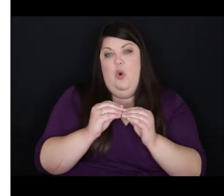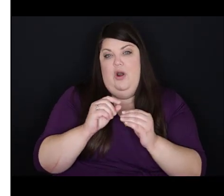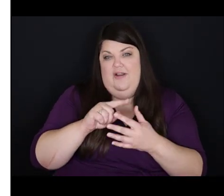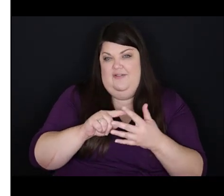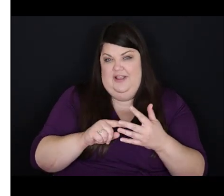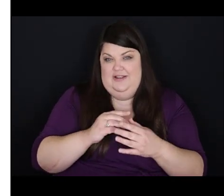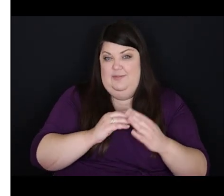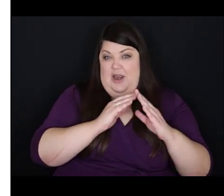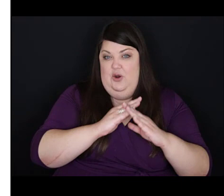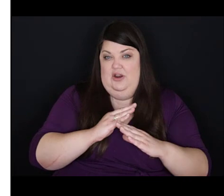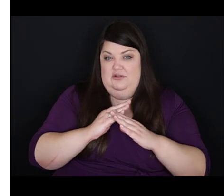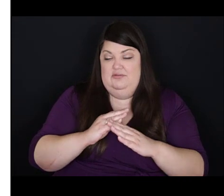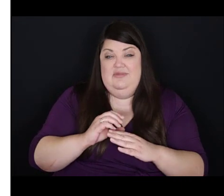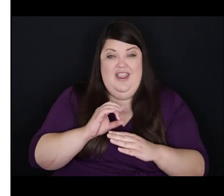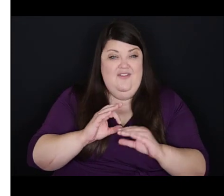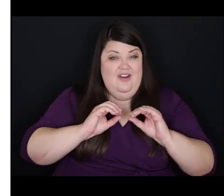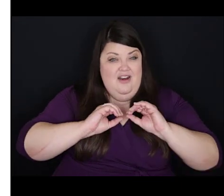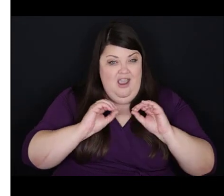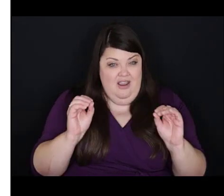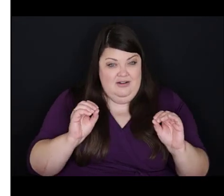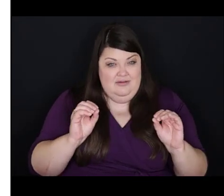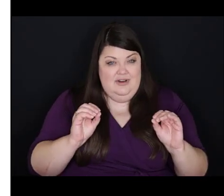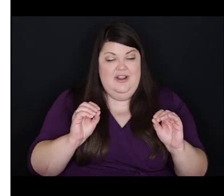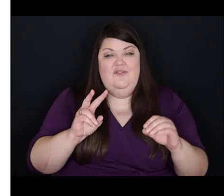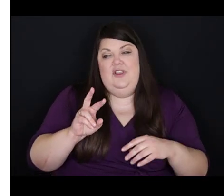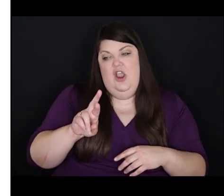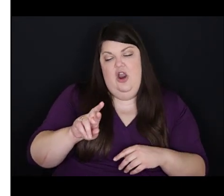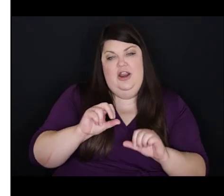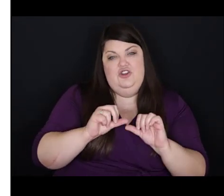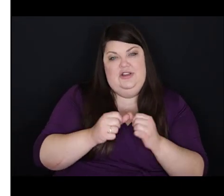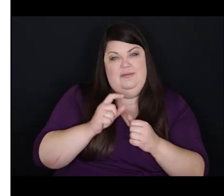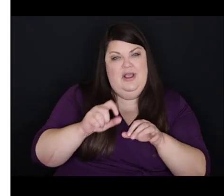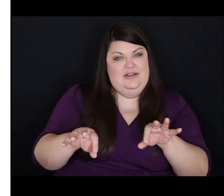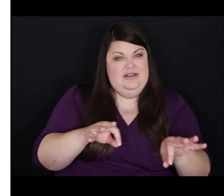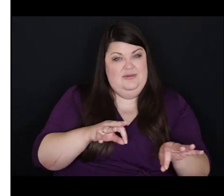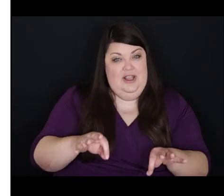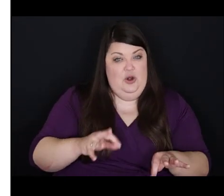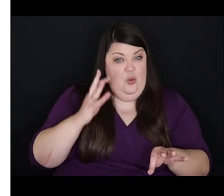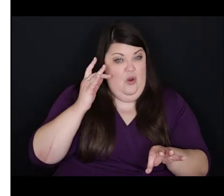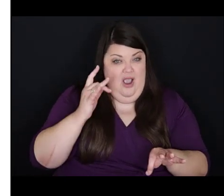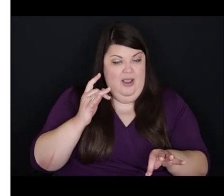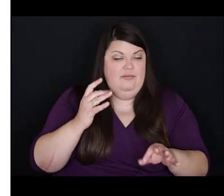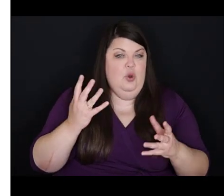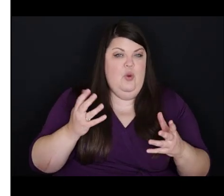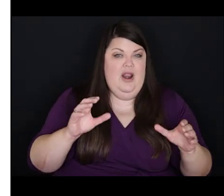If no barriers exist, the VR agency must explain why and what action it has taken